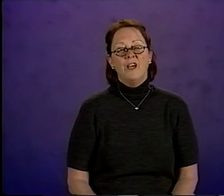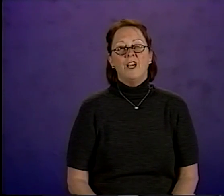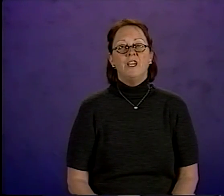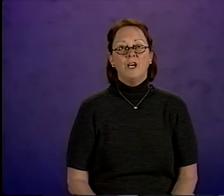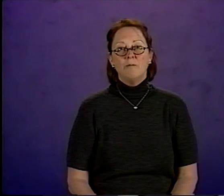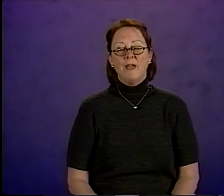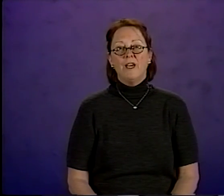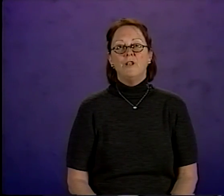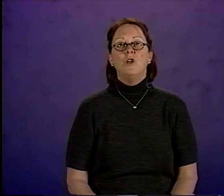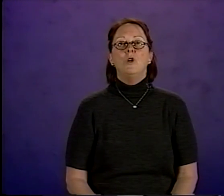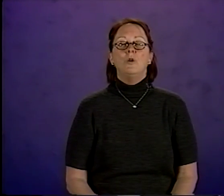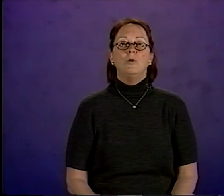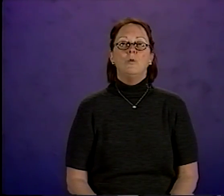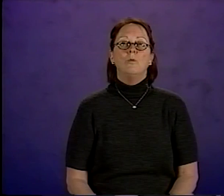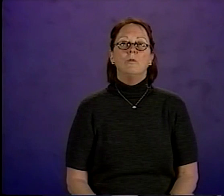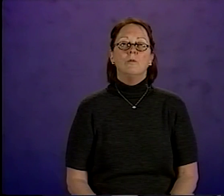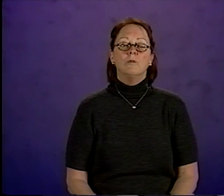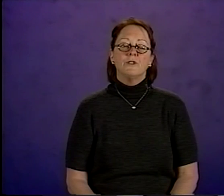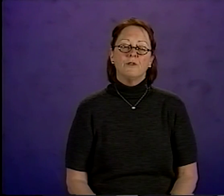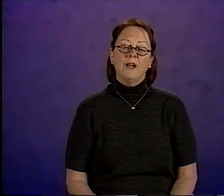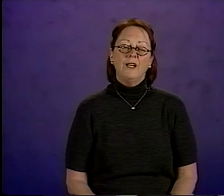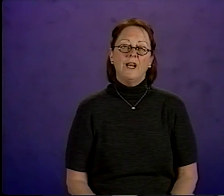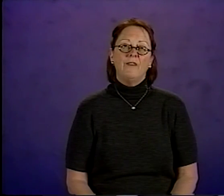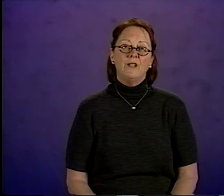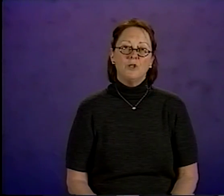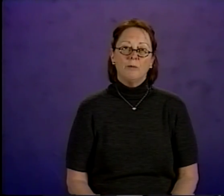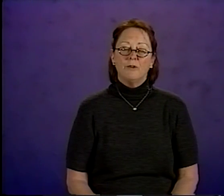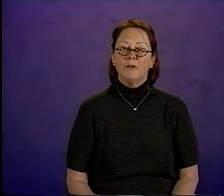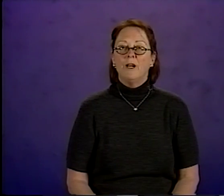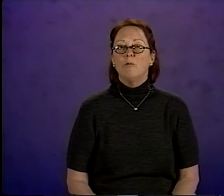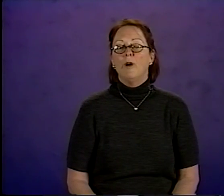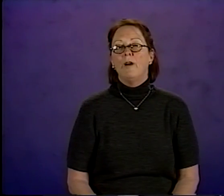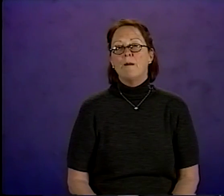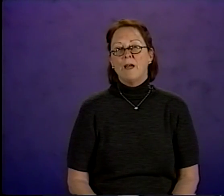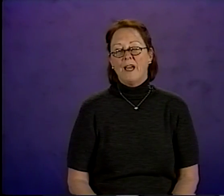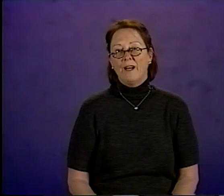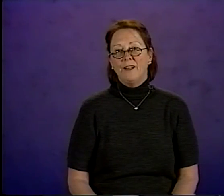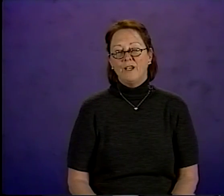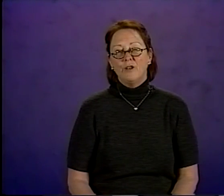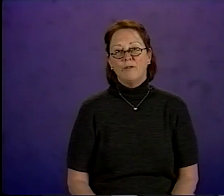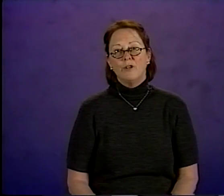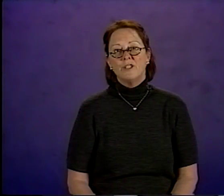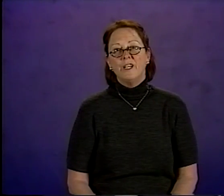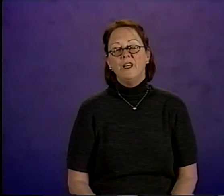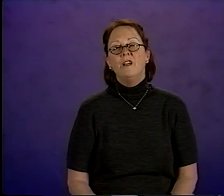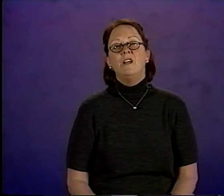a young man who was trained at the interpreter training program at Gallaudet University.